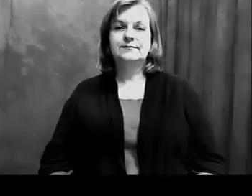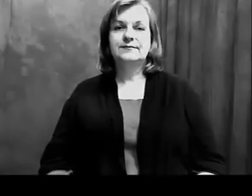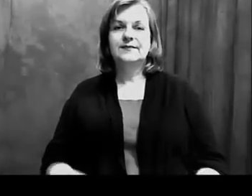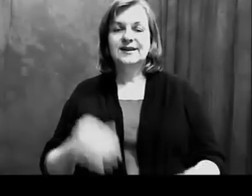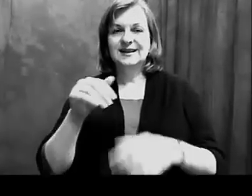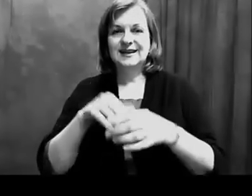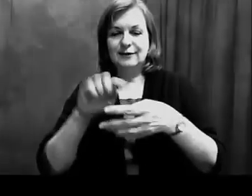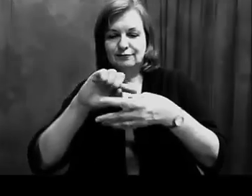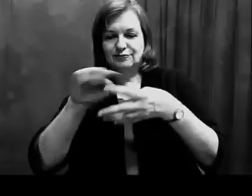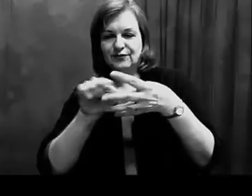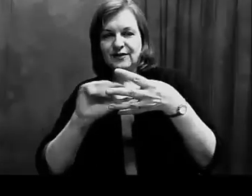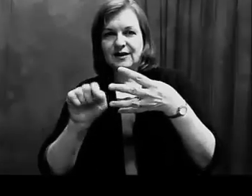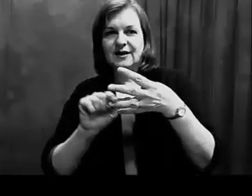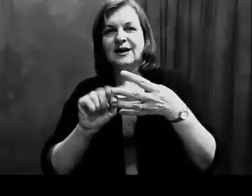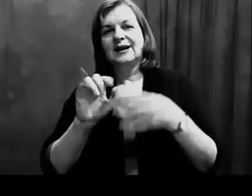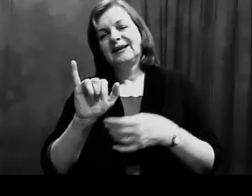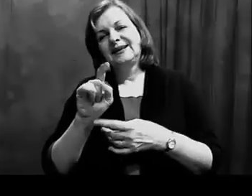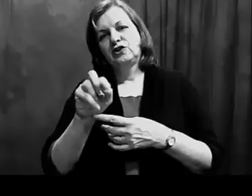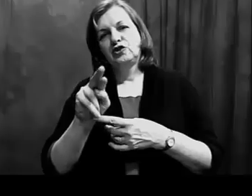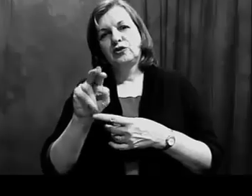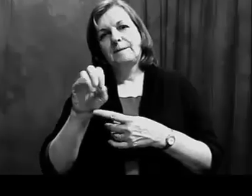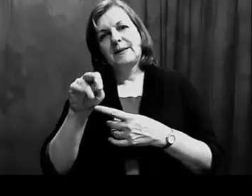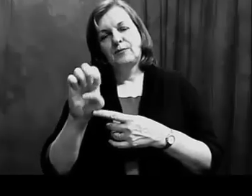or sugars